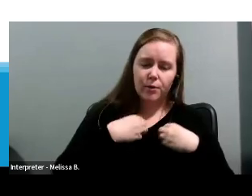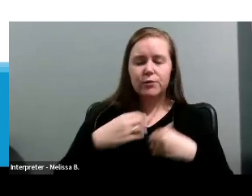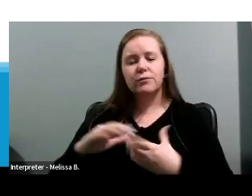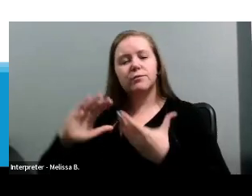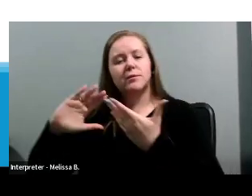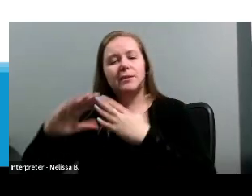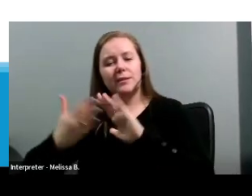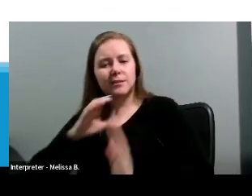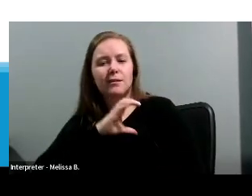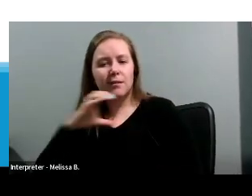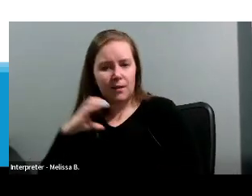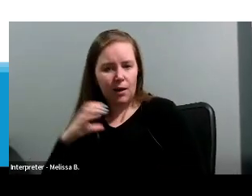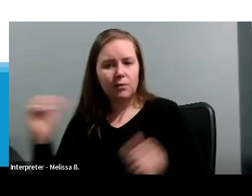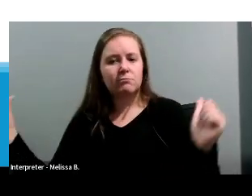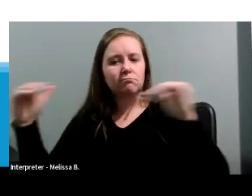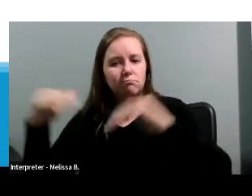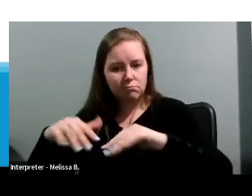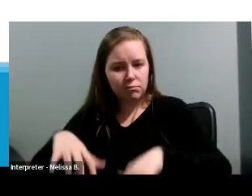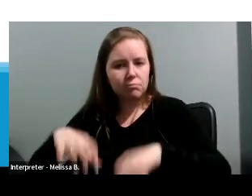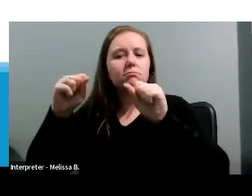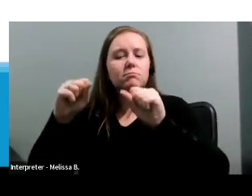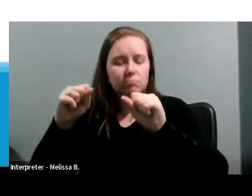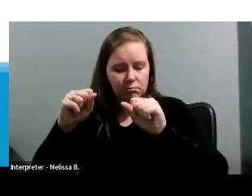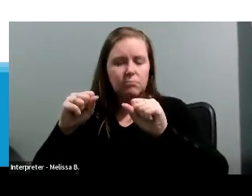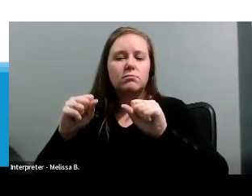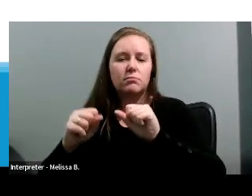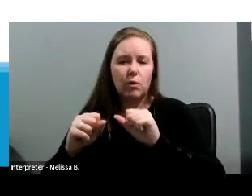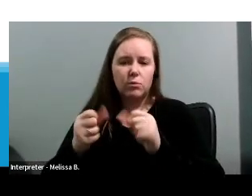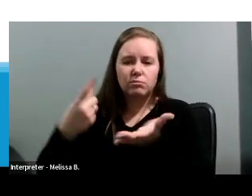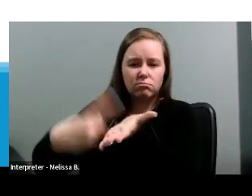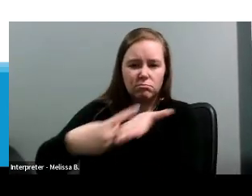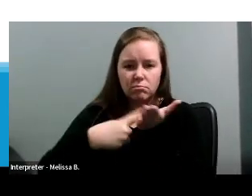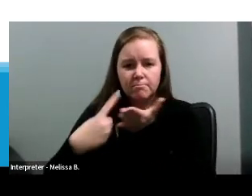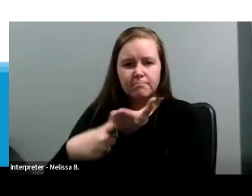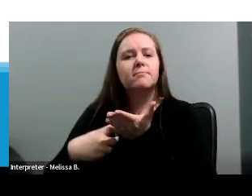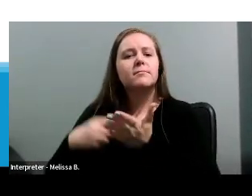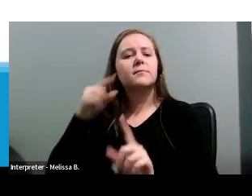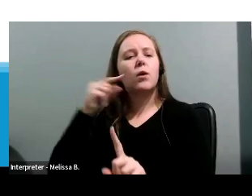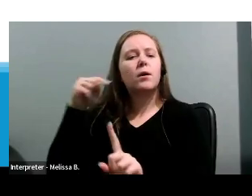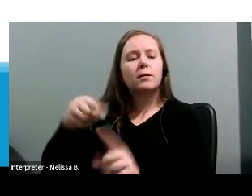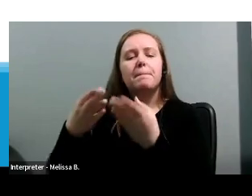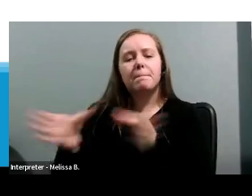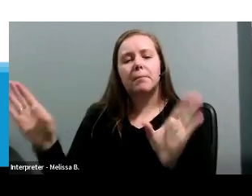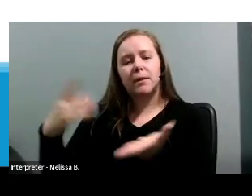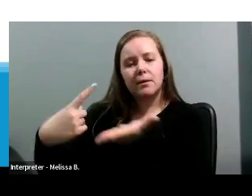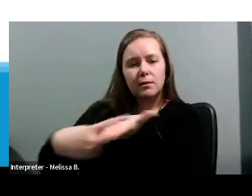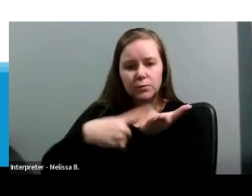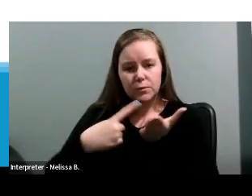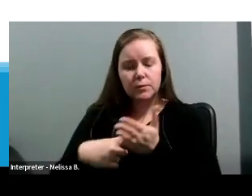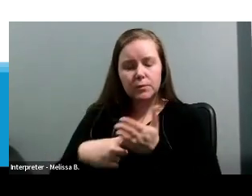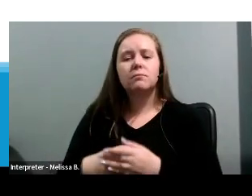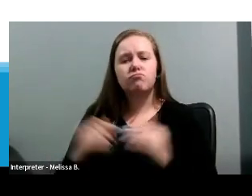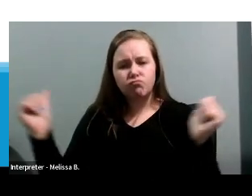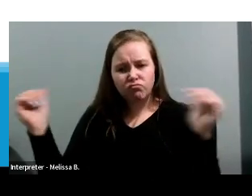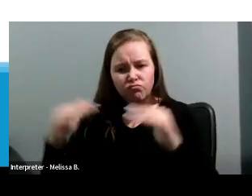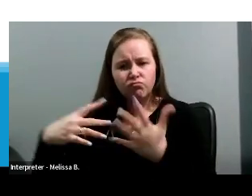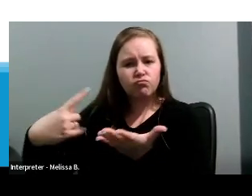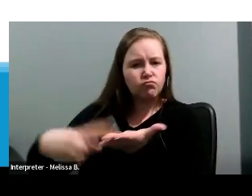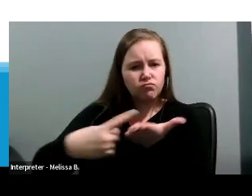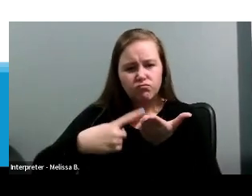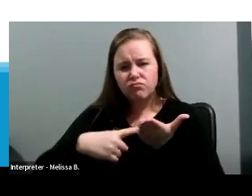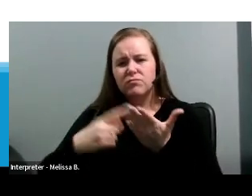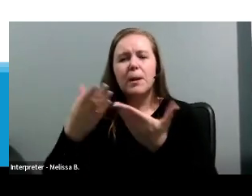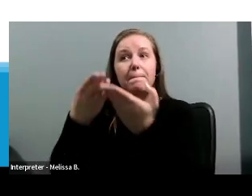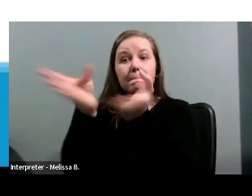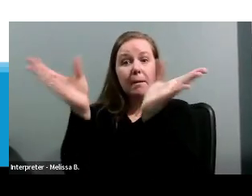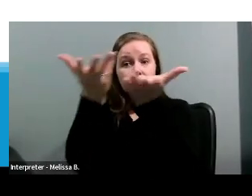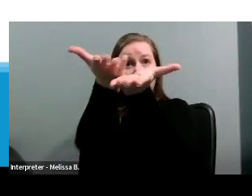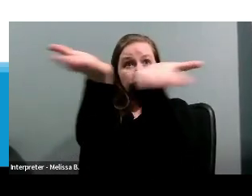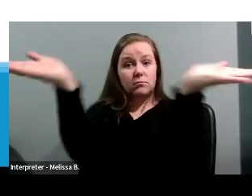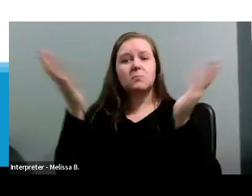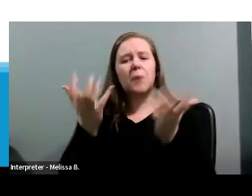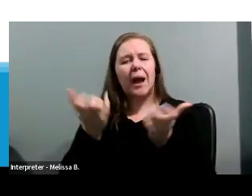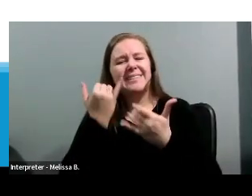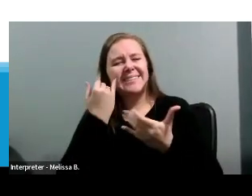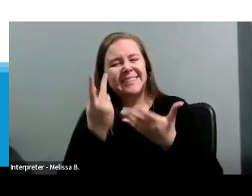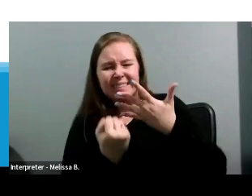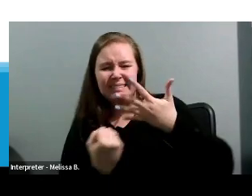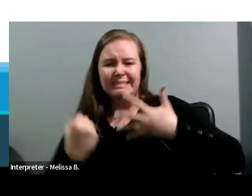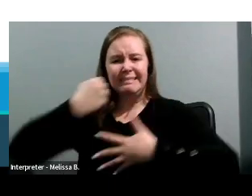Melissa Wong (she/her), SPT: And this helps, the, city staff and the mayor and members of the budget committee really understand what the public wants to see prioritized in the, in the budget.